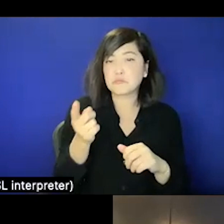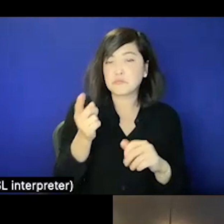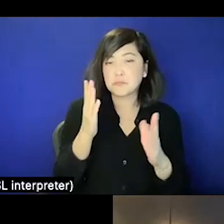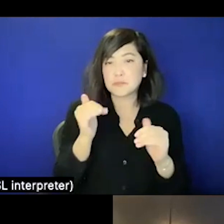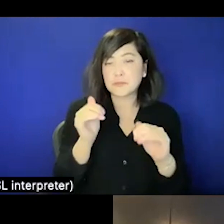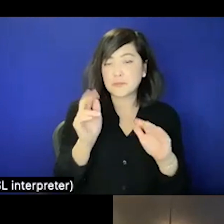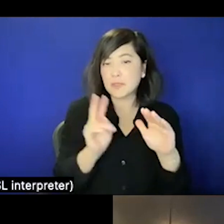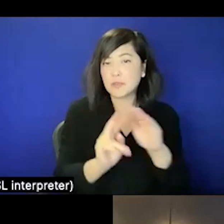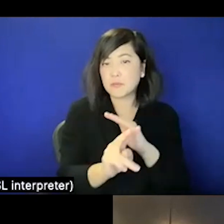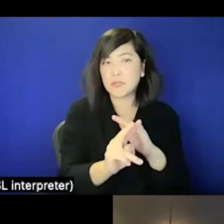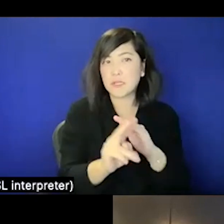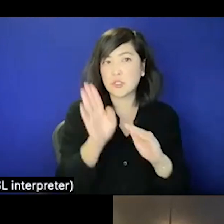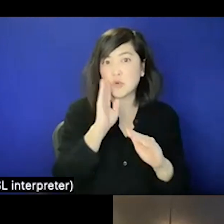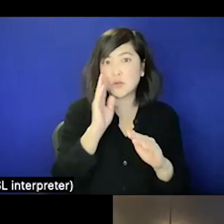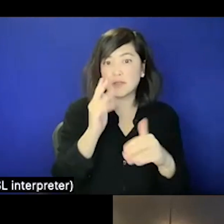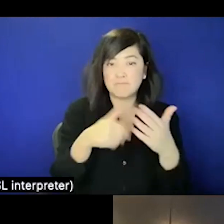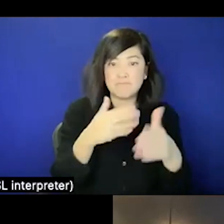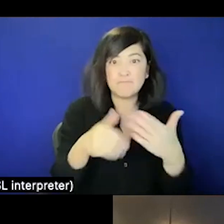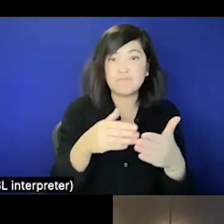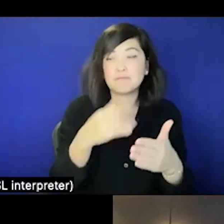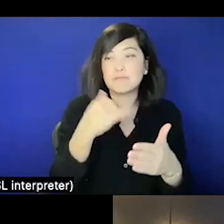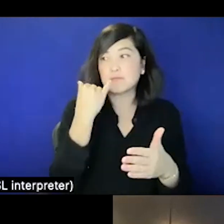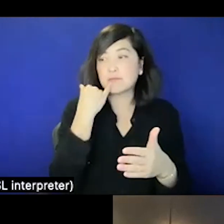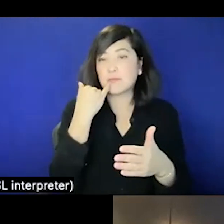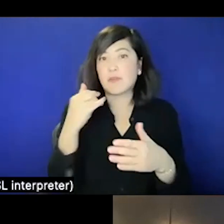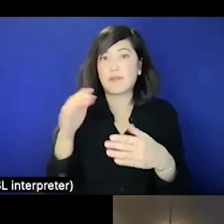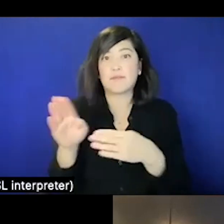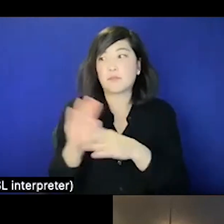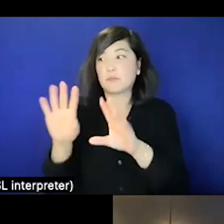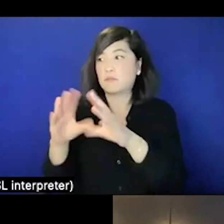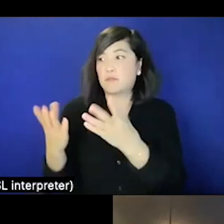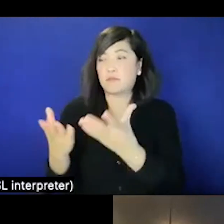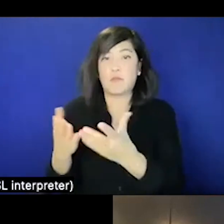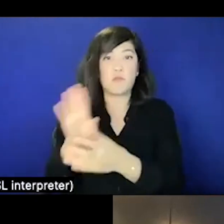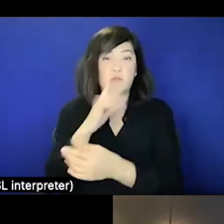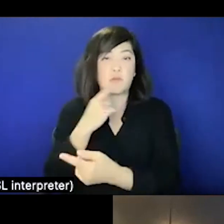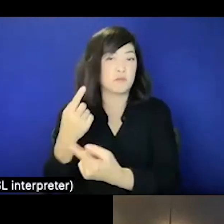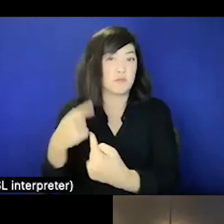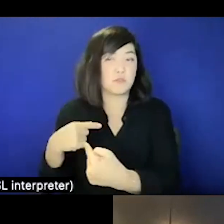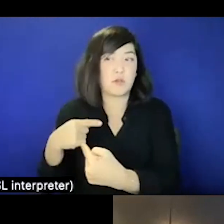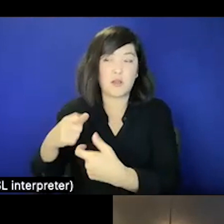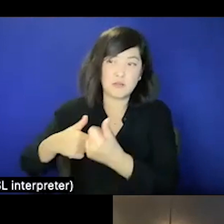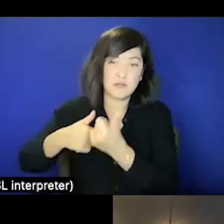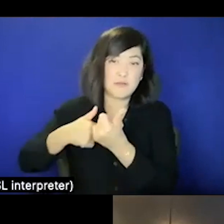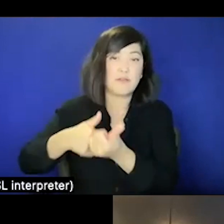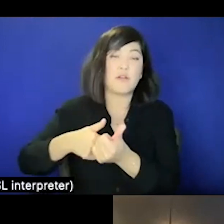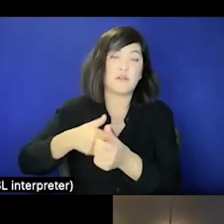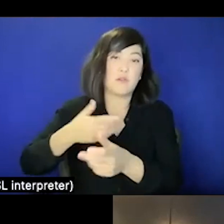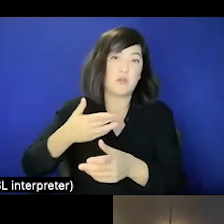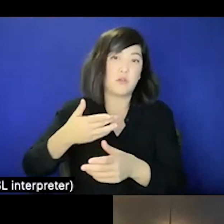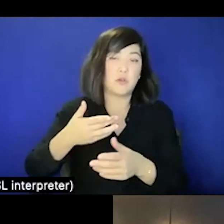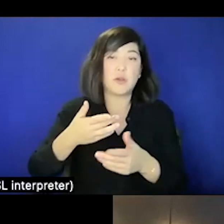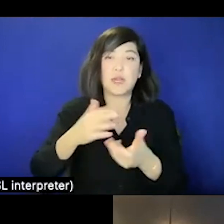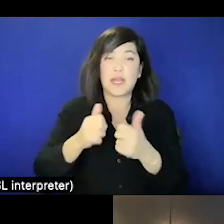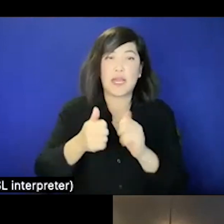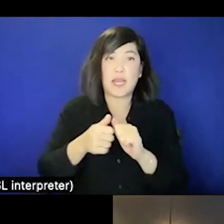industry was to respond in an aggressive manner to climate change? Would they look different if the